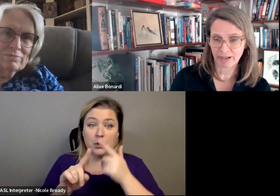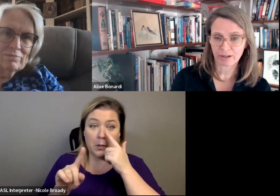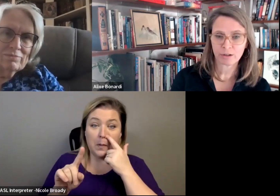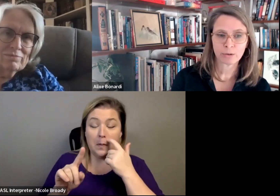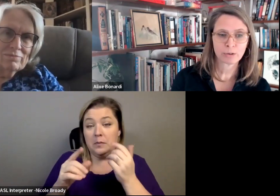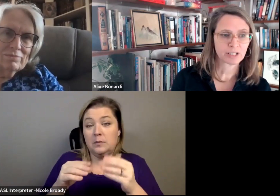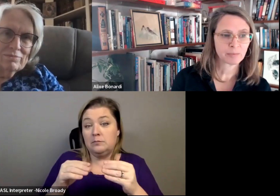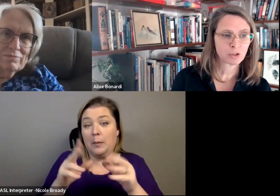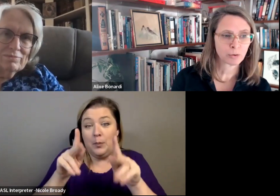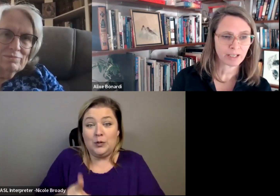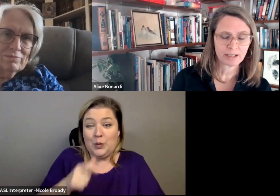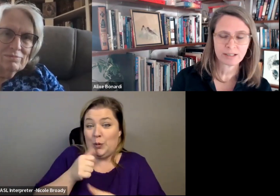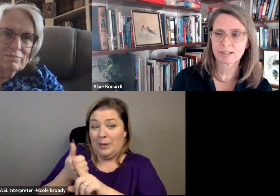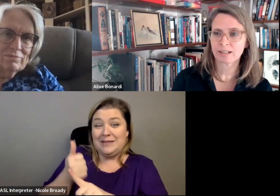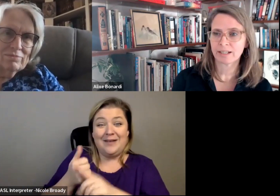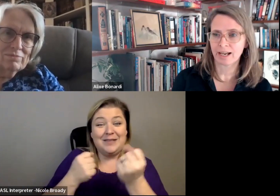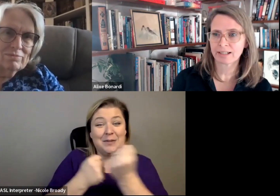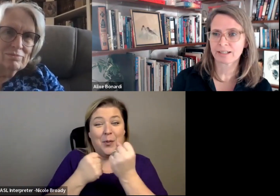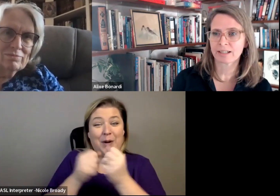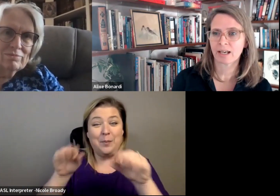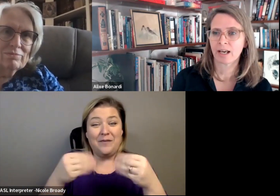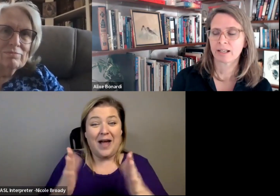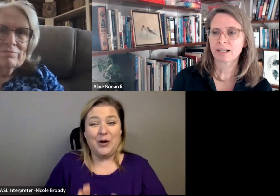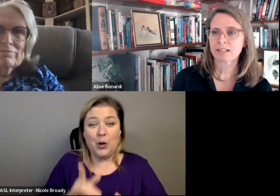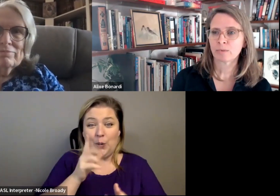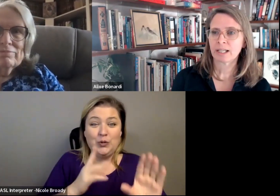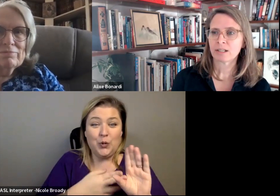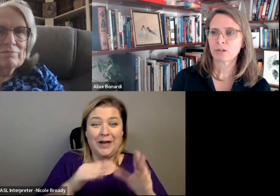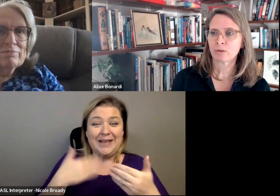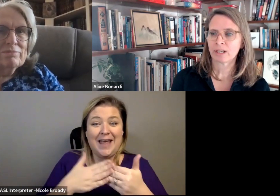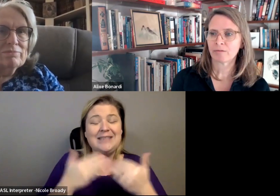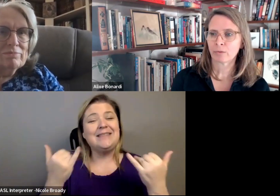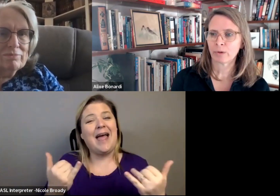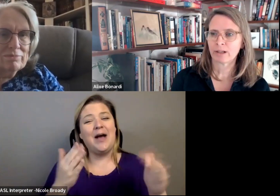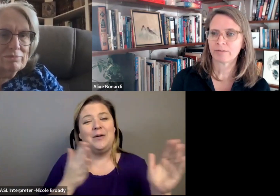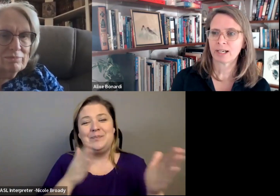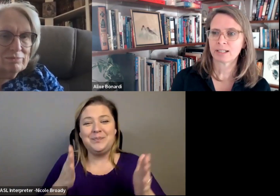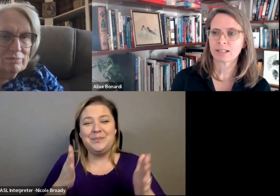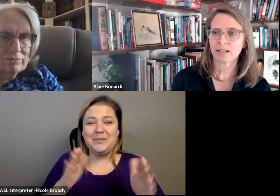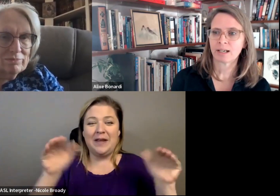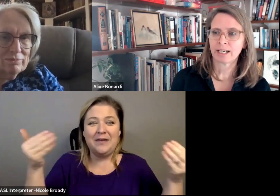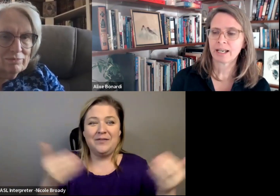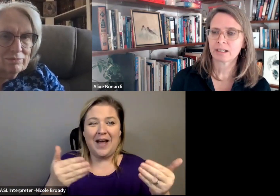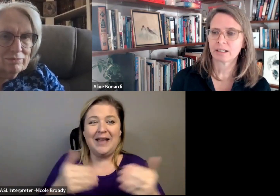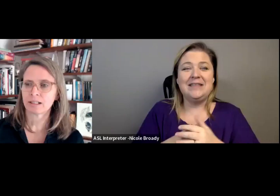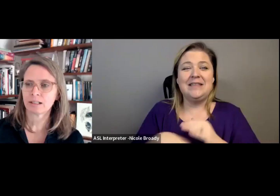provider who's going to be joining us next. Next I would like to invite invite Diana Lim